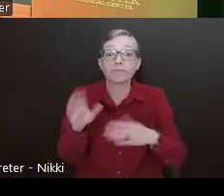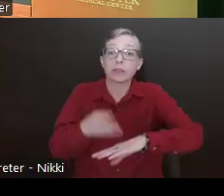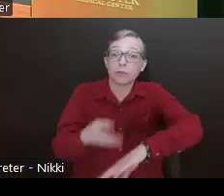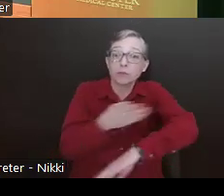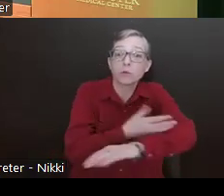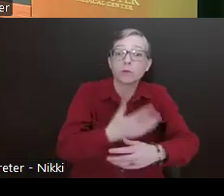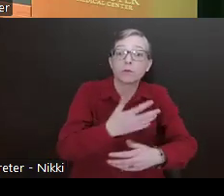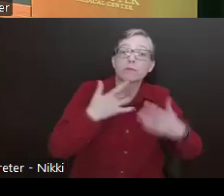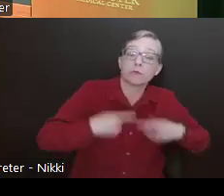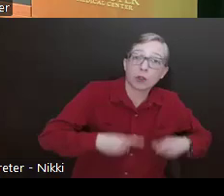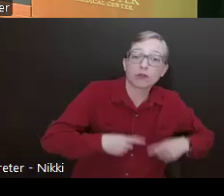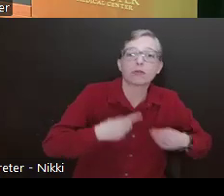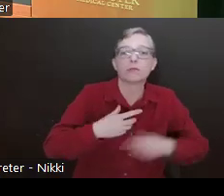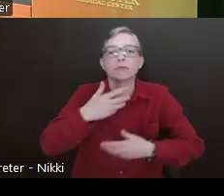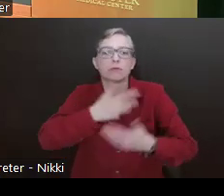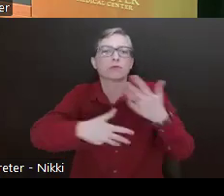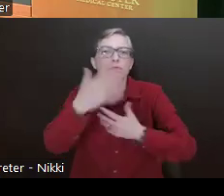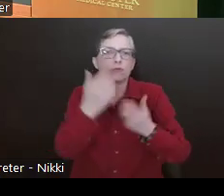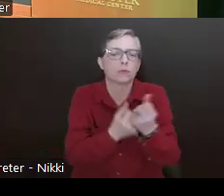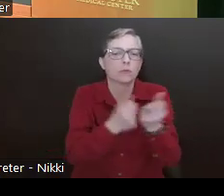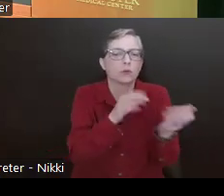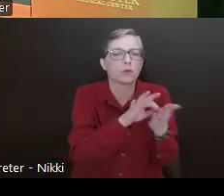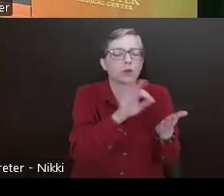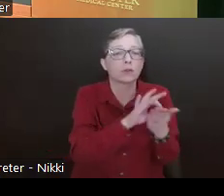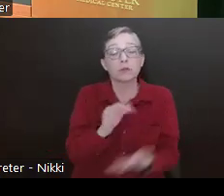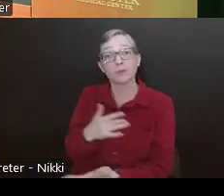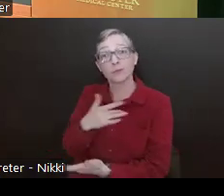but it didn't affect cardiovascular outcomes and this is what you would typically see in